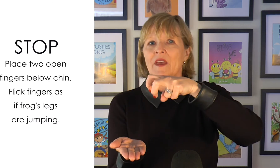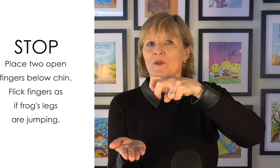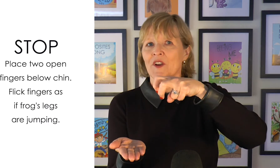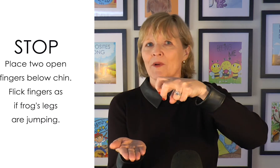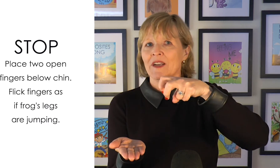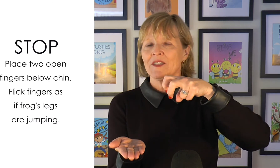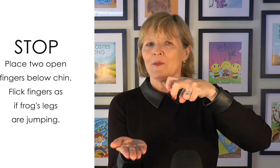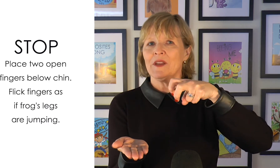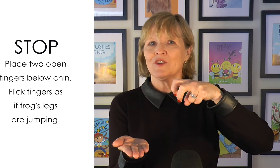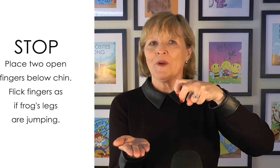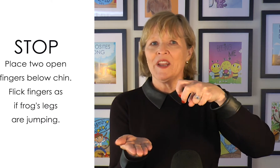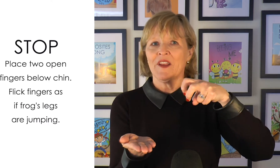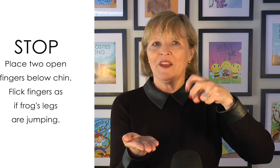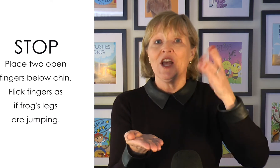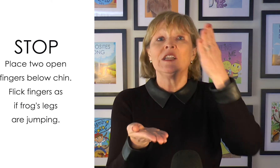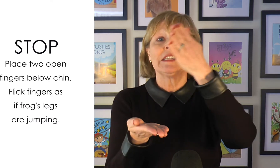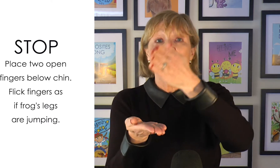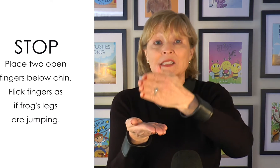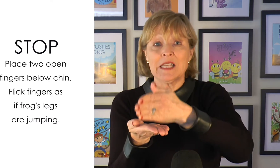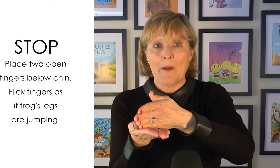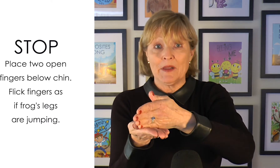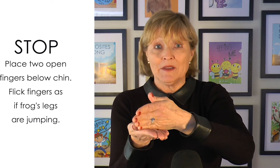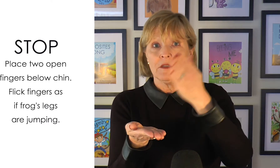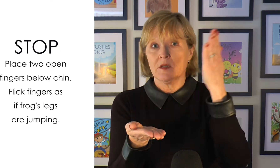And then we're going to practice our patient waiting: STOP!